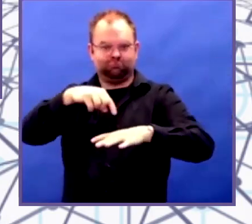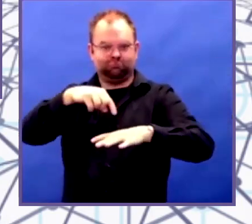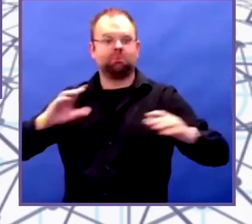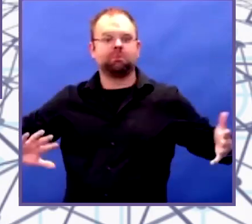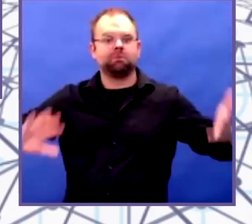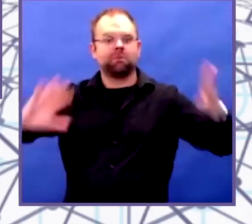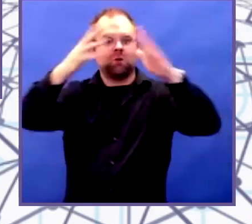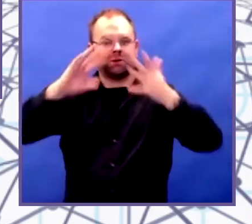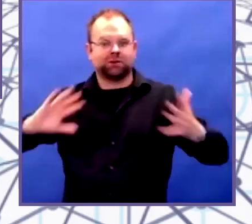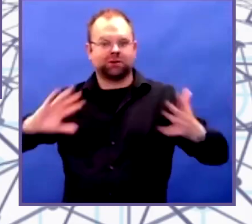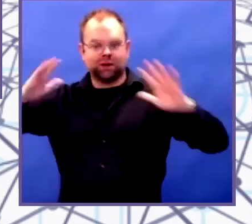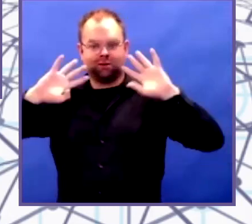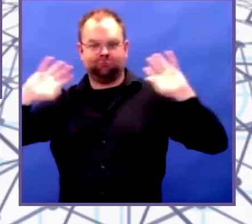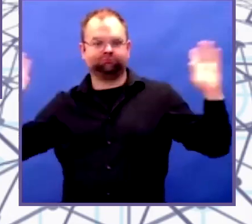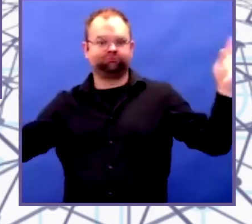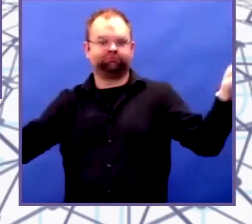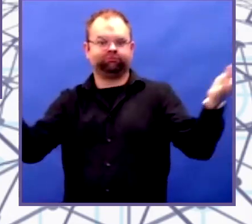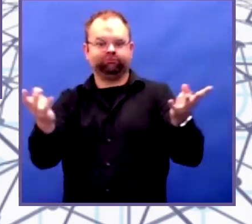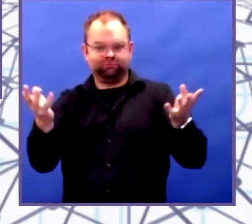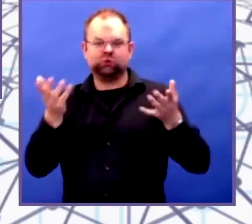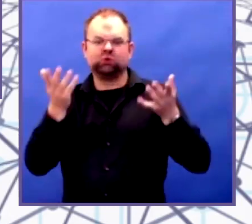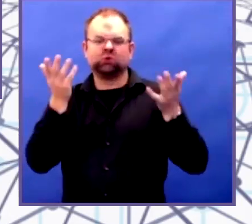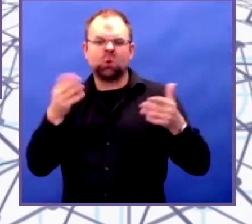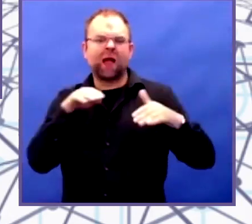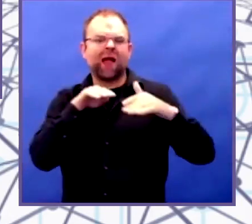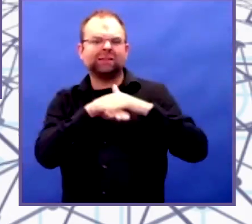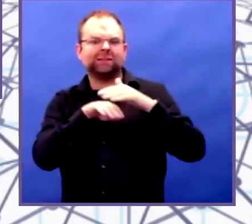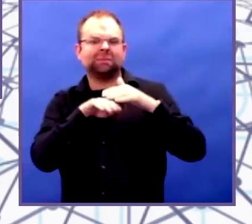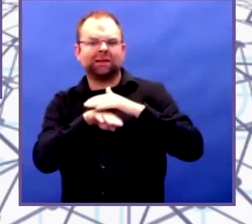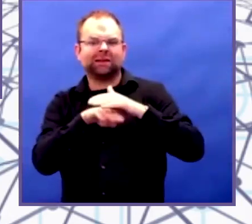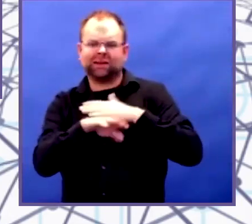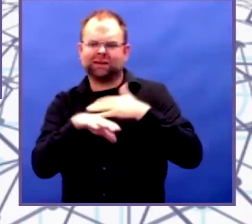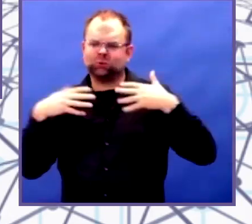Yes, it was developed in an informal way, but we cannot demolish the periphery.